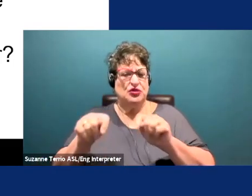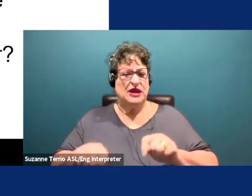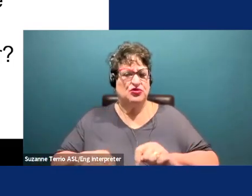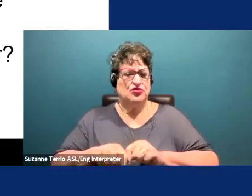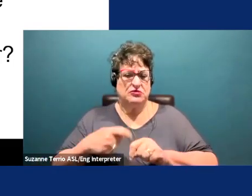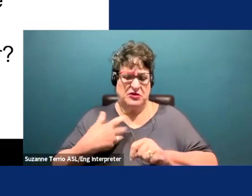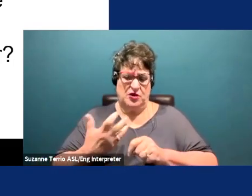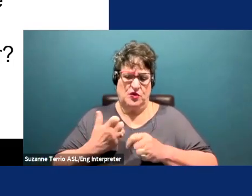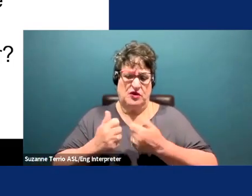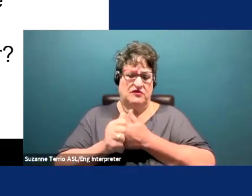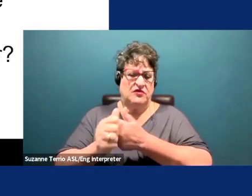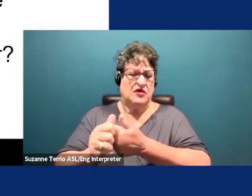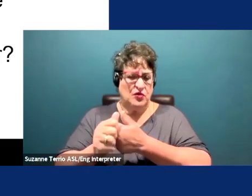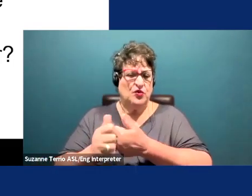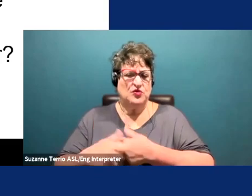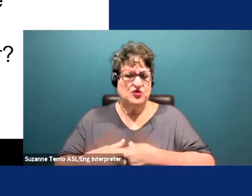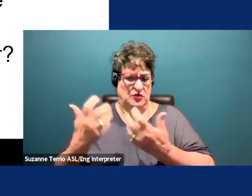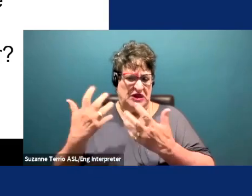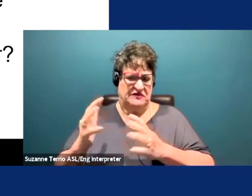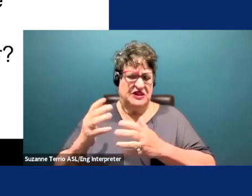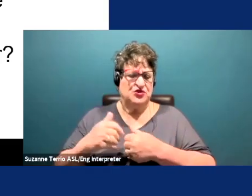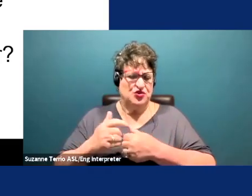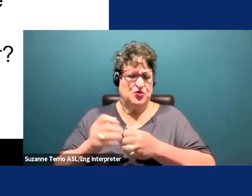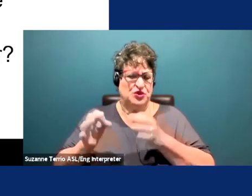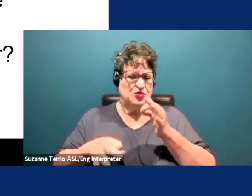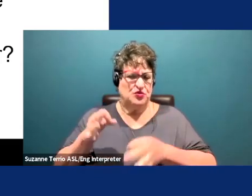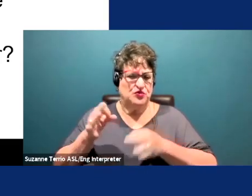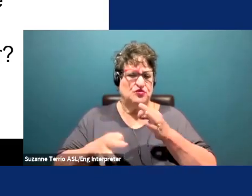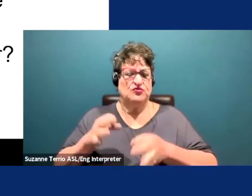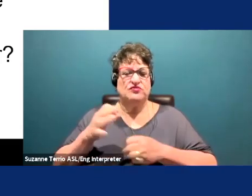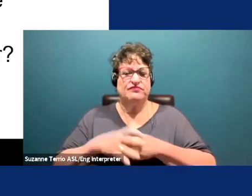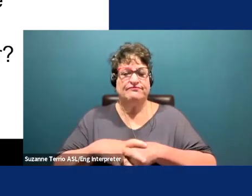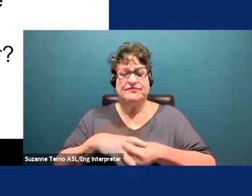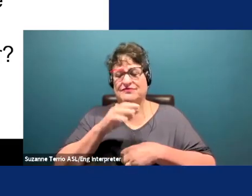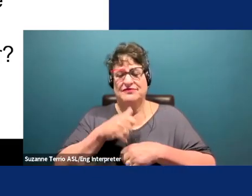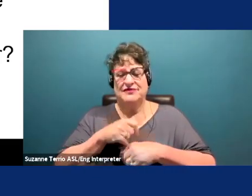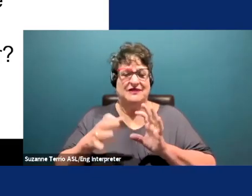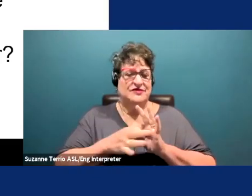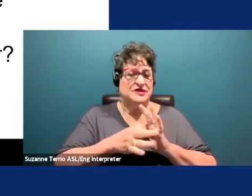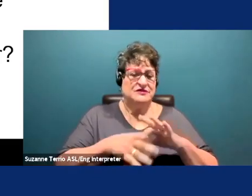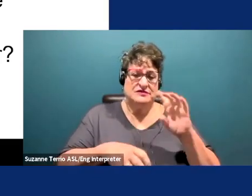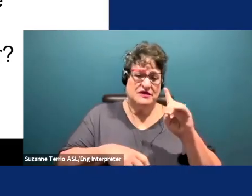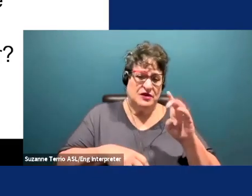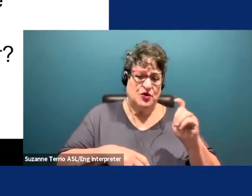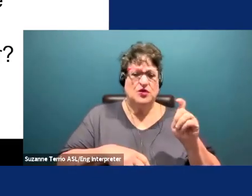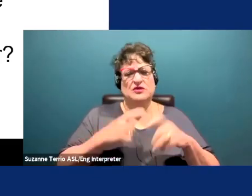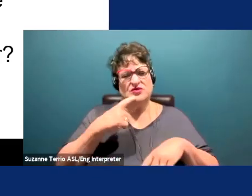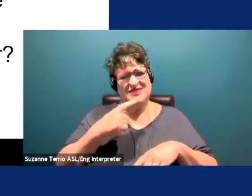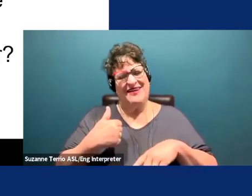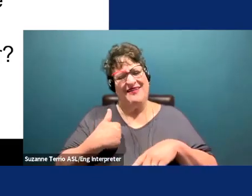So that's not fully related to her diagnosis, but she was able to say, you know, I have this limitation. I want to be able to understand more.